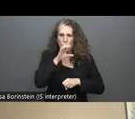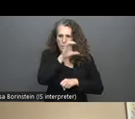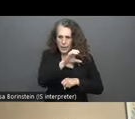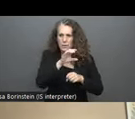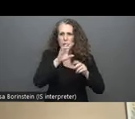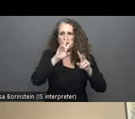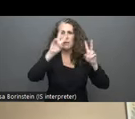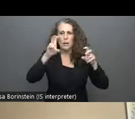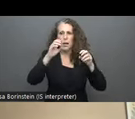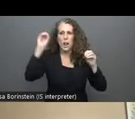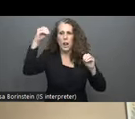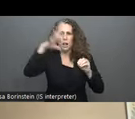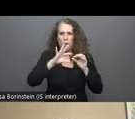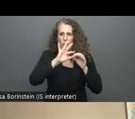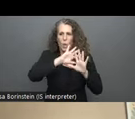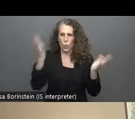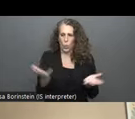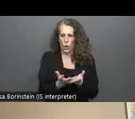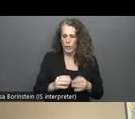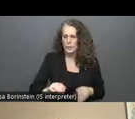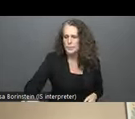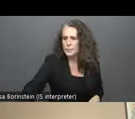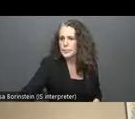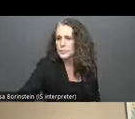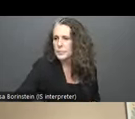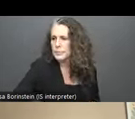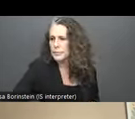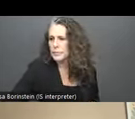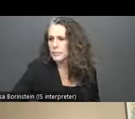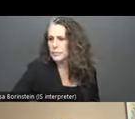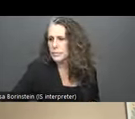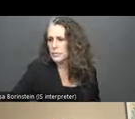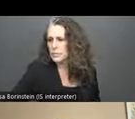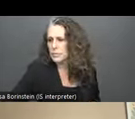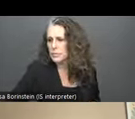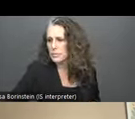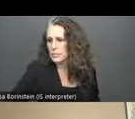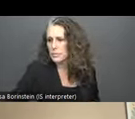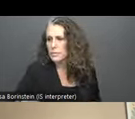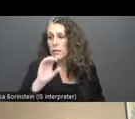Oh DiCaprio Jay said key legend Salomon polar Kobe restaurant on s&m, your phone, greed